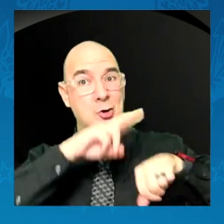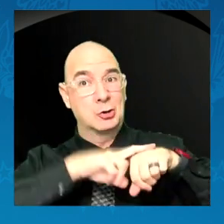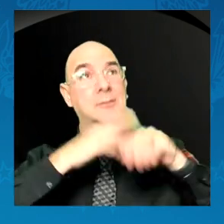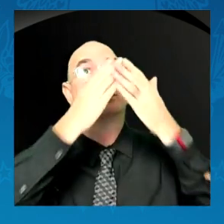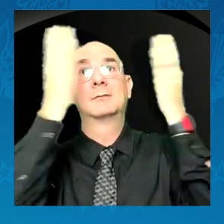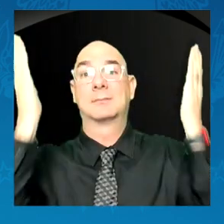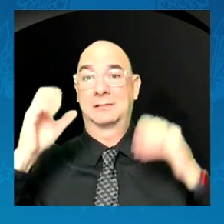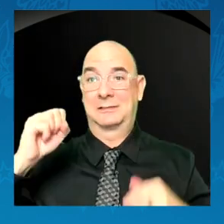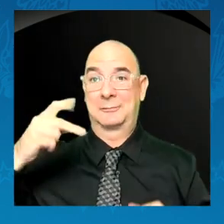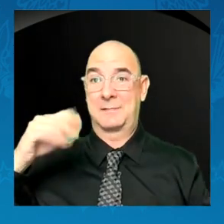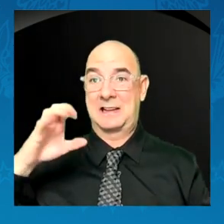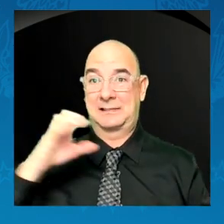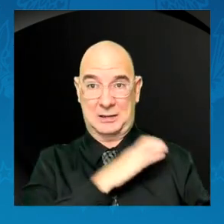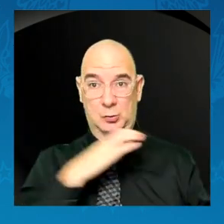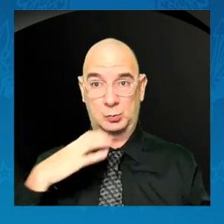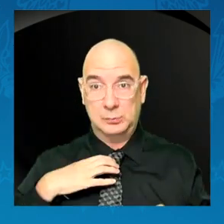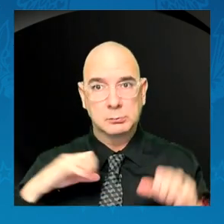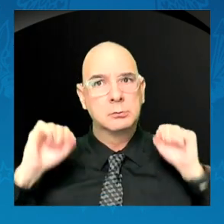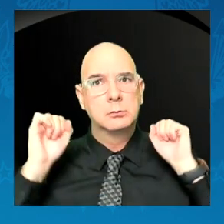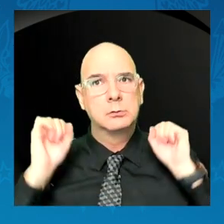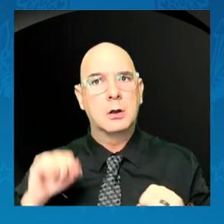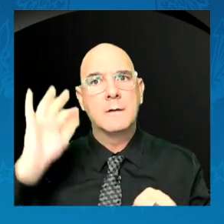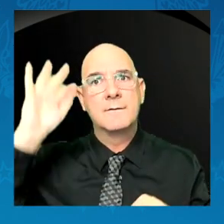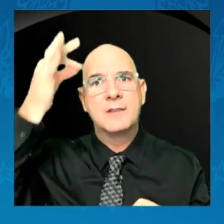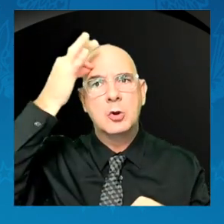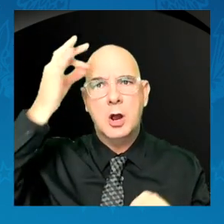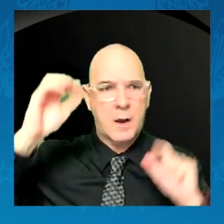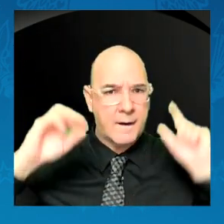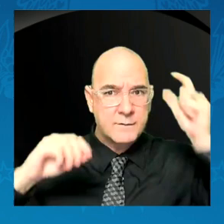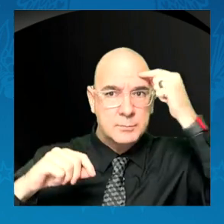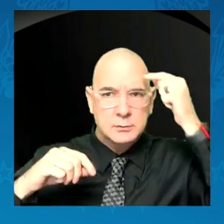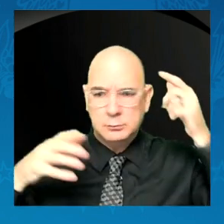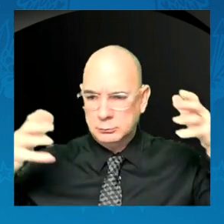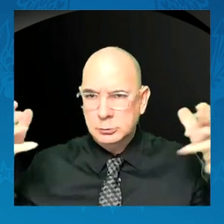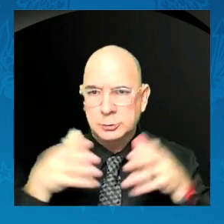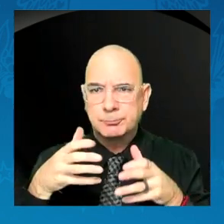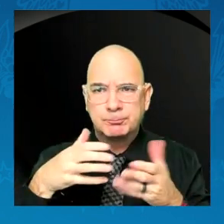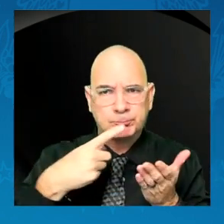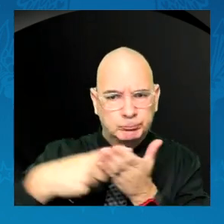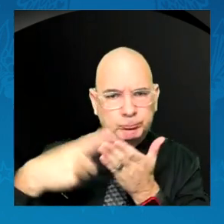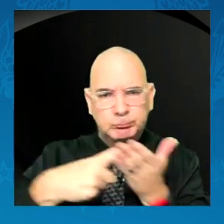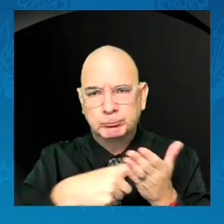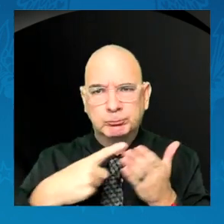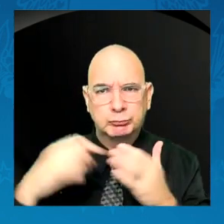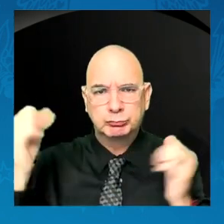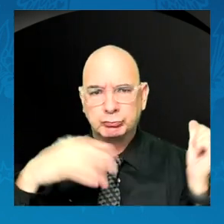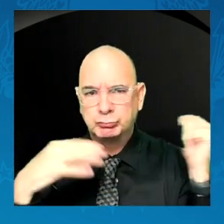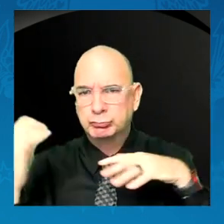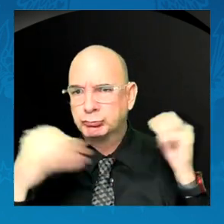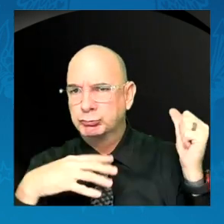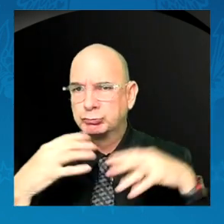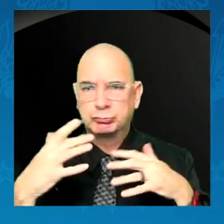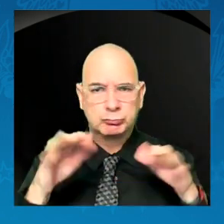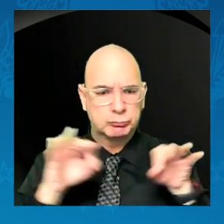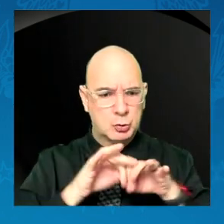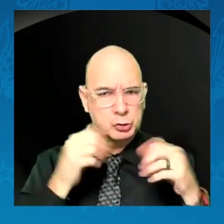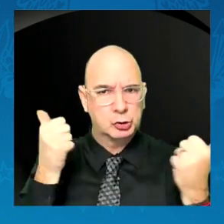to address these pressing challenges and many more. So I want to thank this administration for their commitment